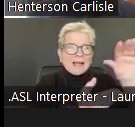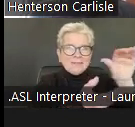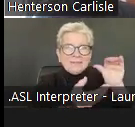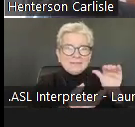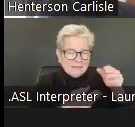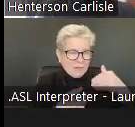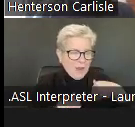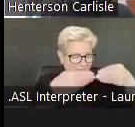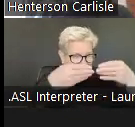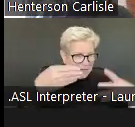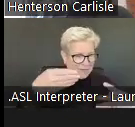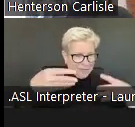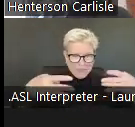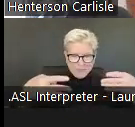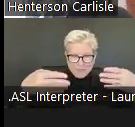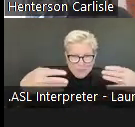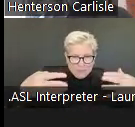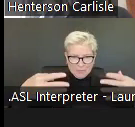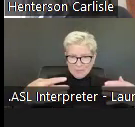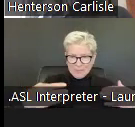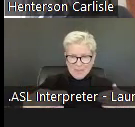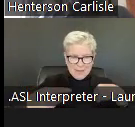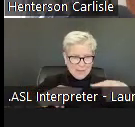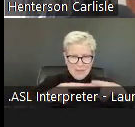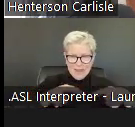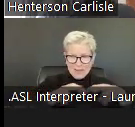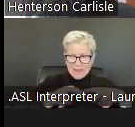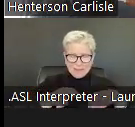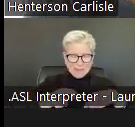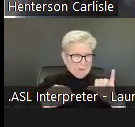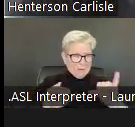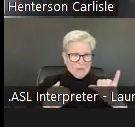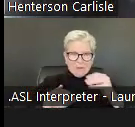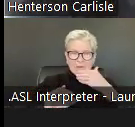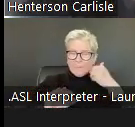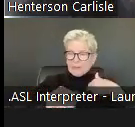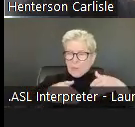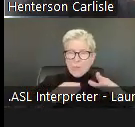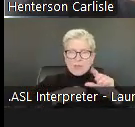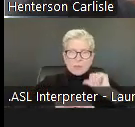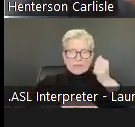it and really analyzing it so that you can set up some strategic structure and systems